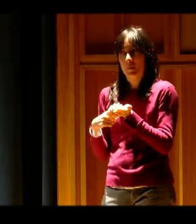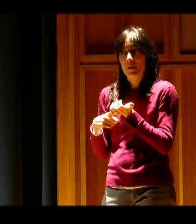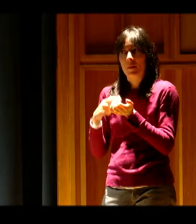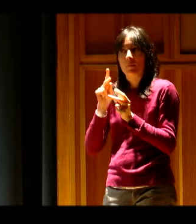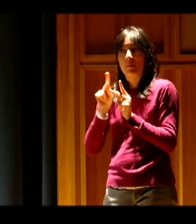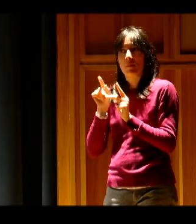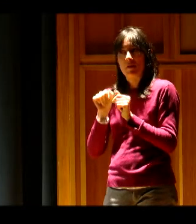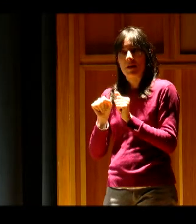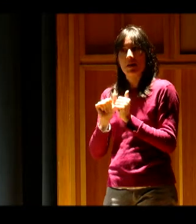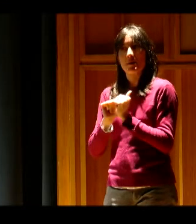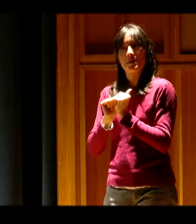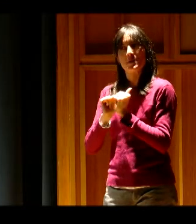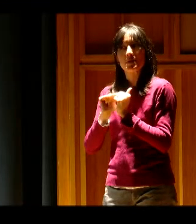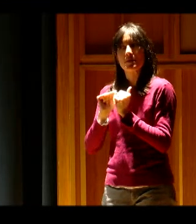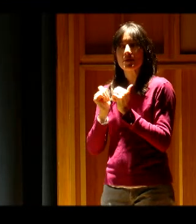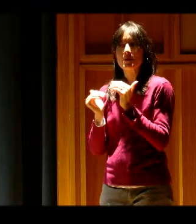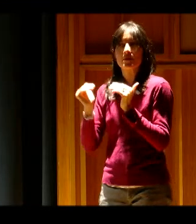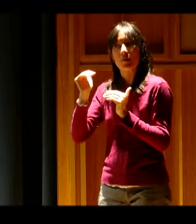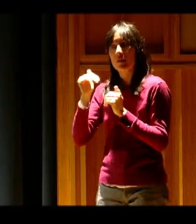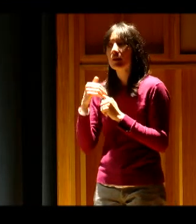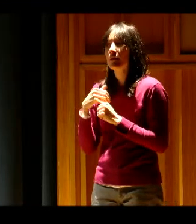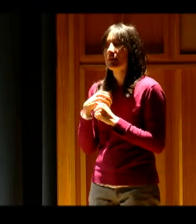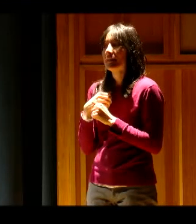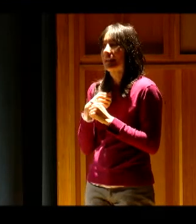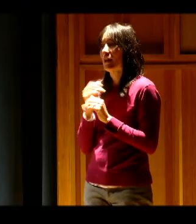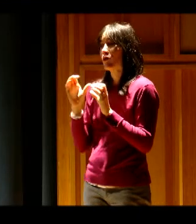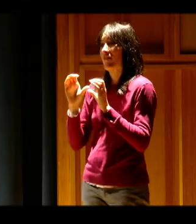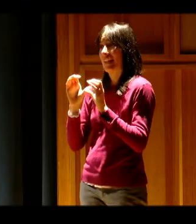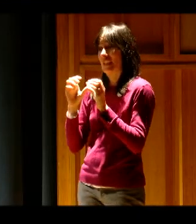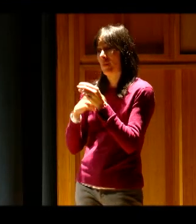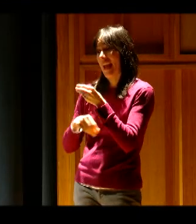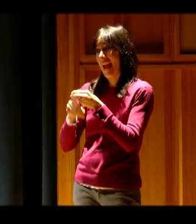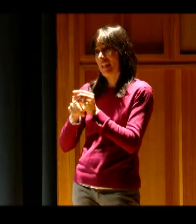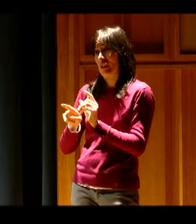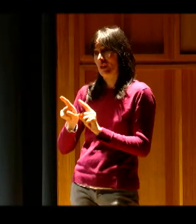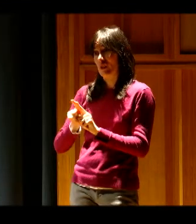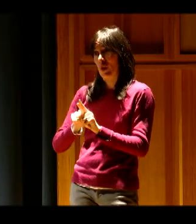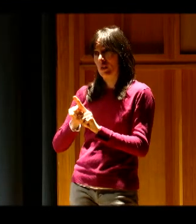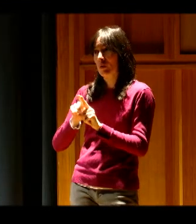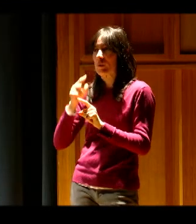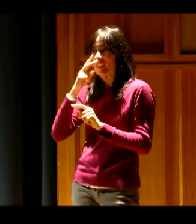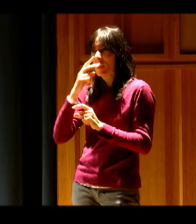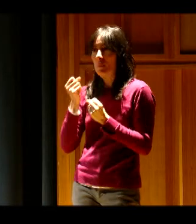The day we added stars to our certification was a day which saw it go up.